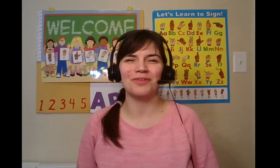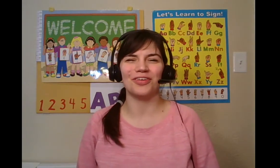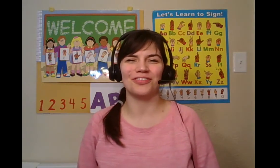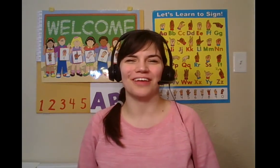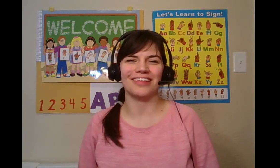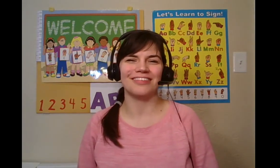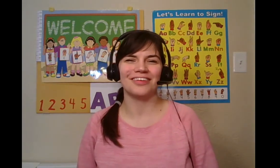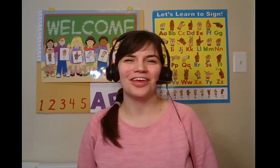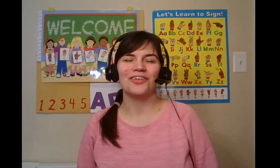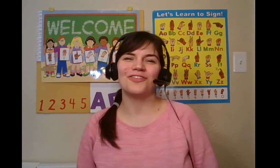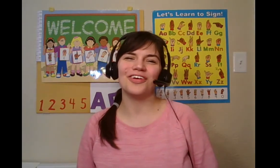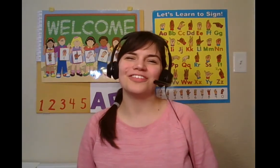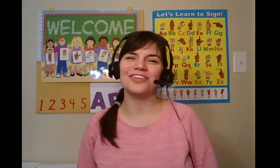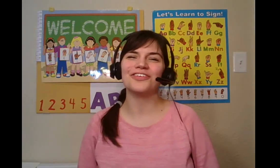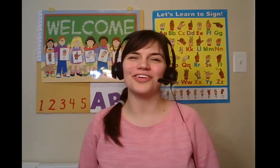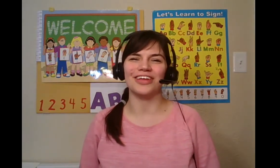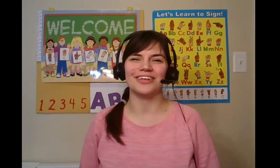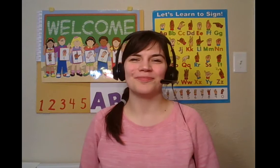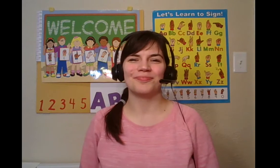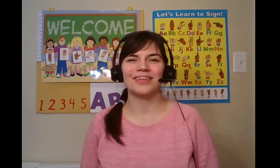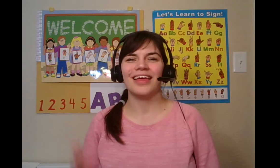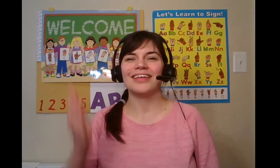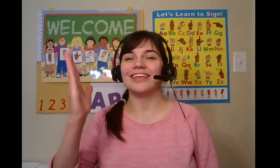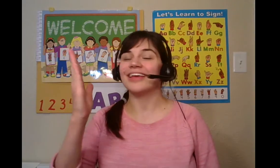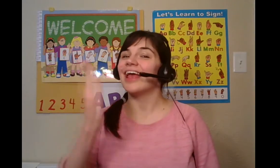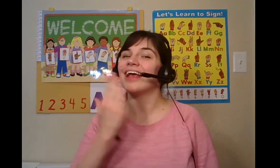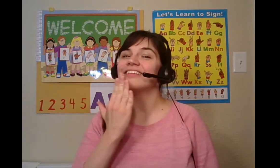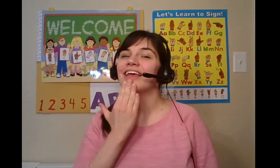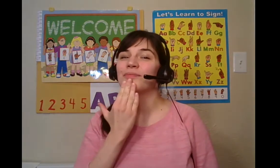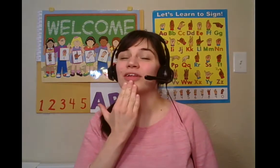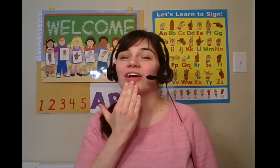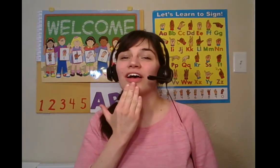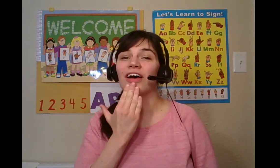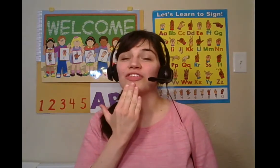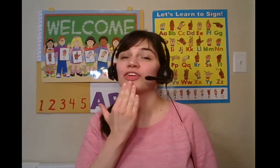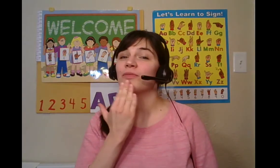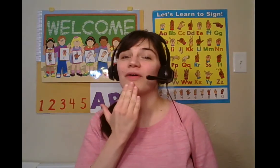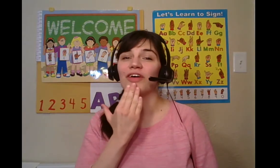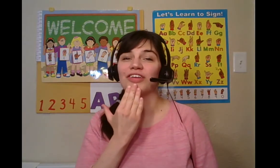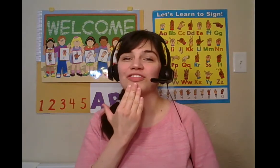of those signs. First is good. Take a hand and put it under your mouth on your chin